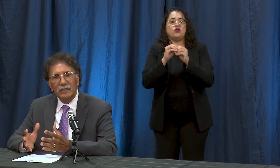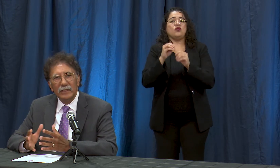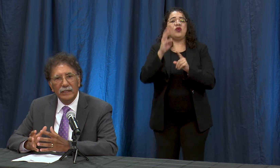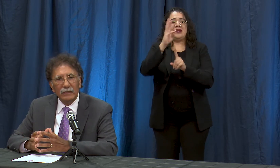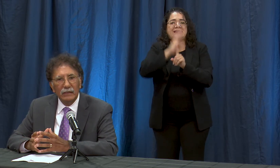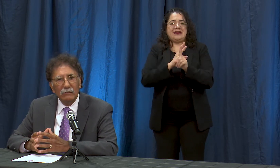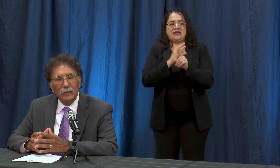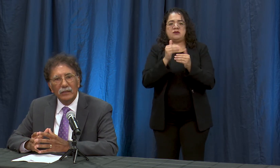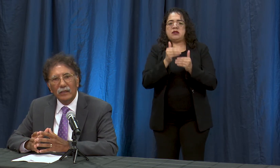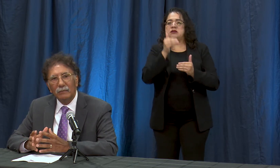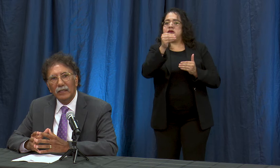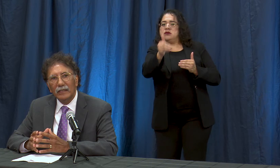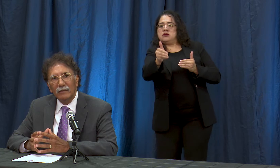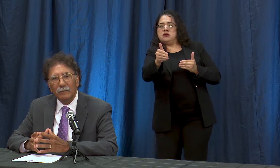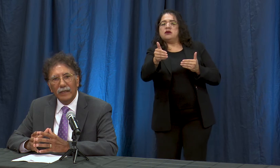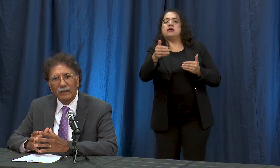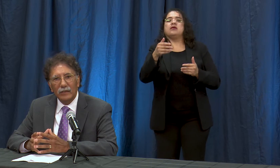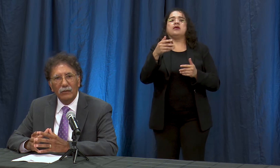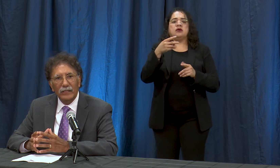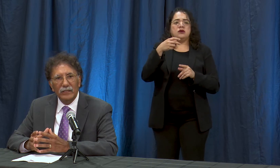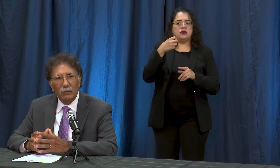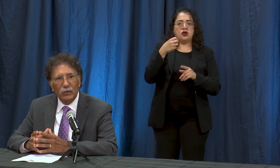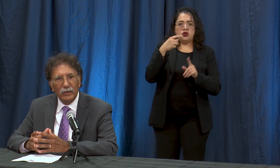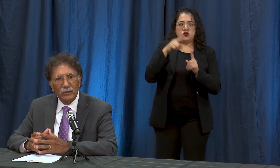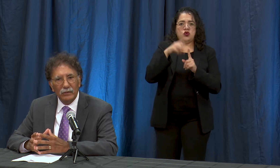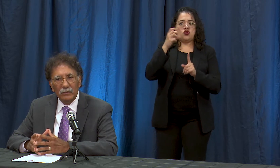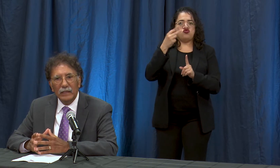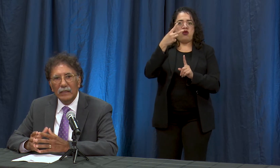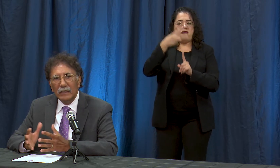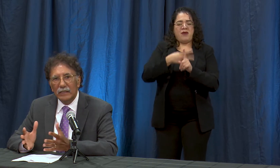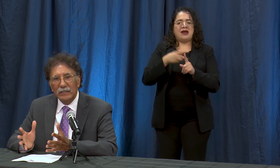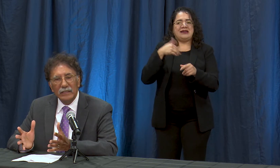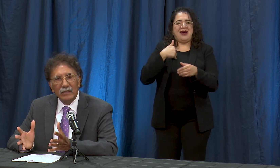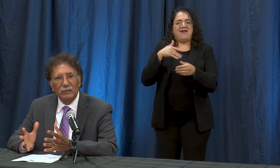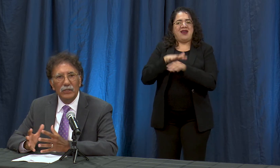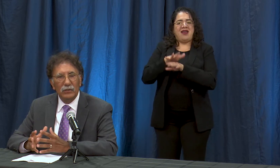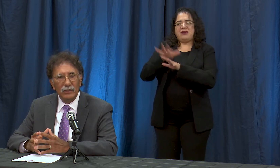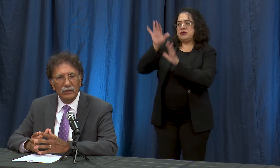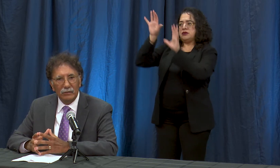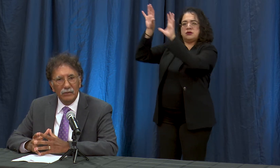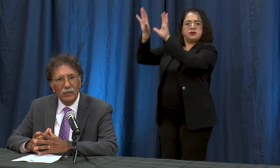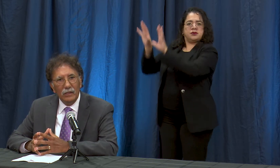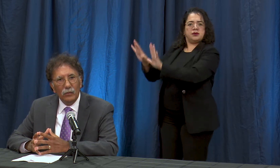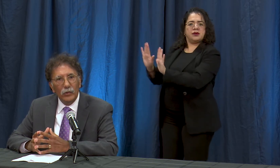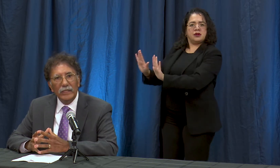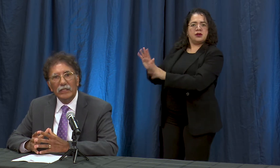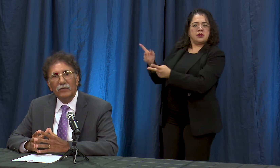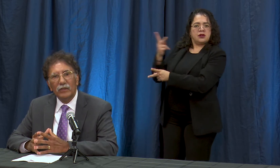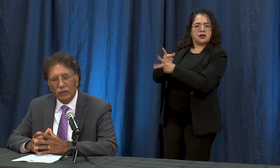to say that when we talk about the impact of the crisis that we're going through this is not going to be short-term. We're in this for the long